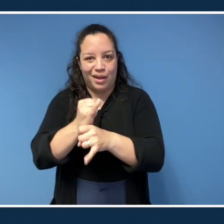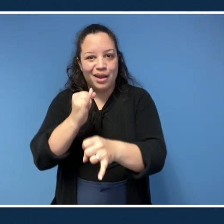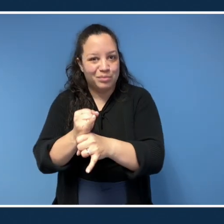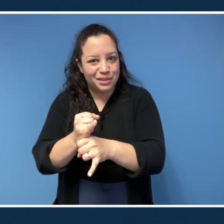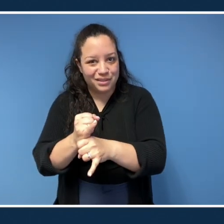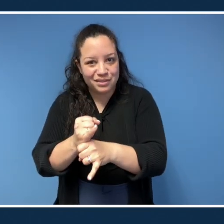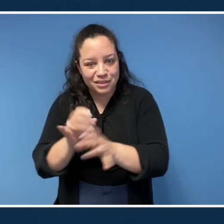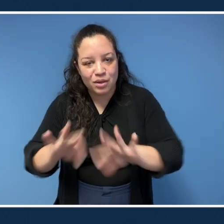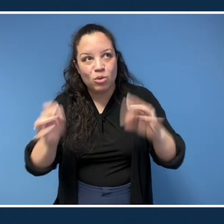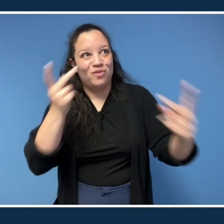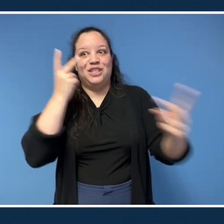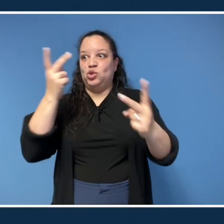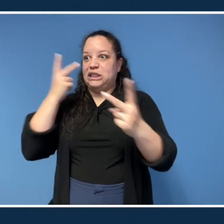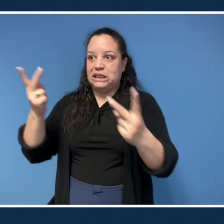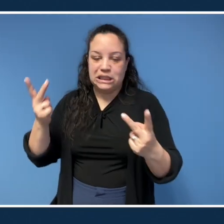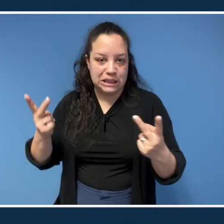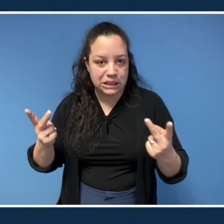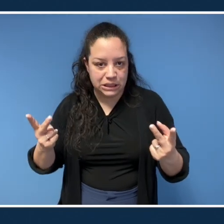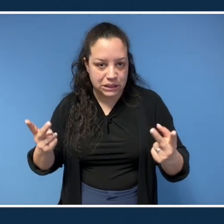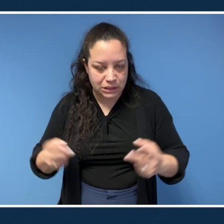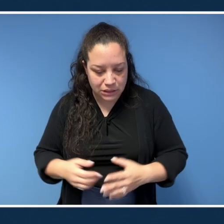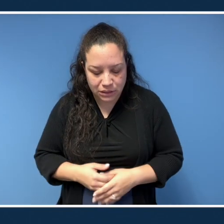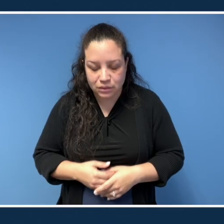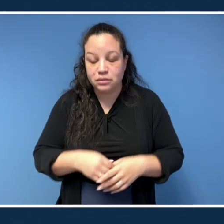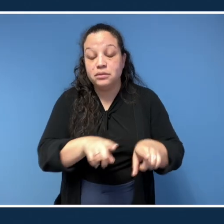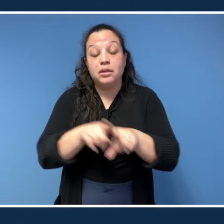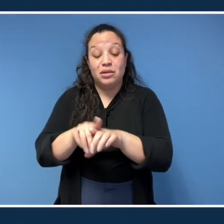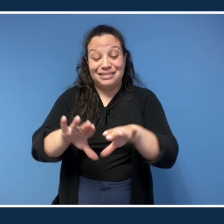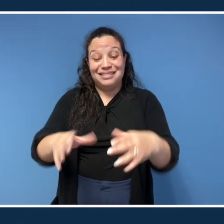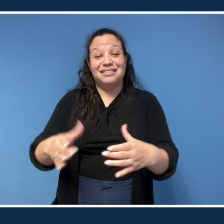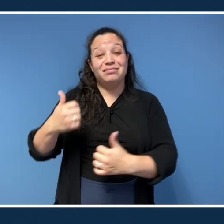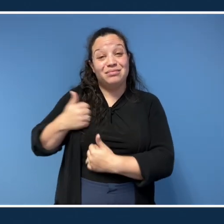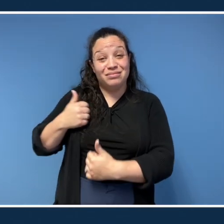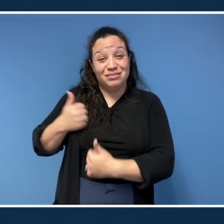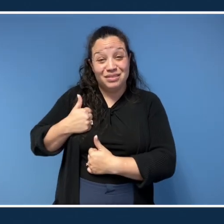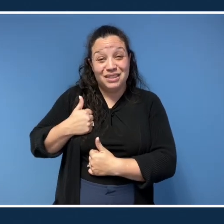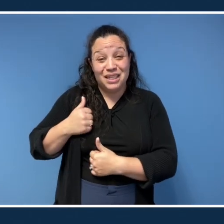give a specific example is specifically related to the Number 2 Construction Battalion and the National apology.